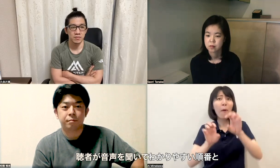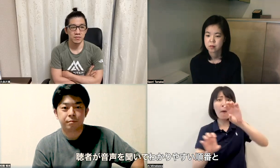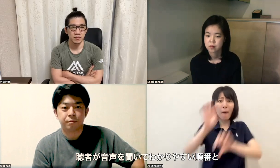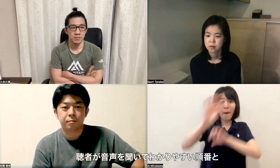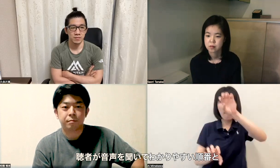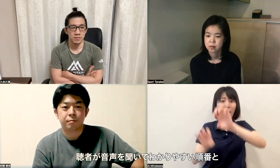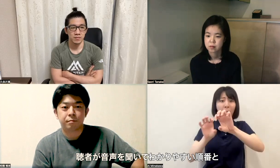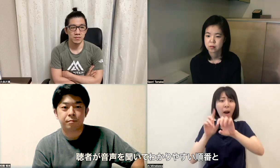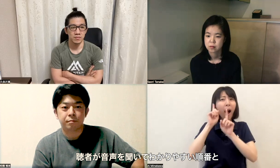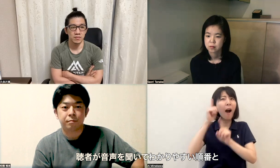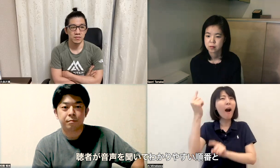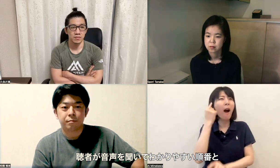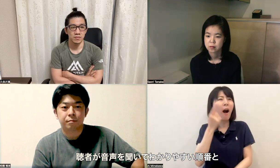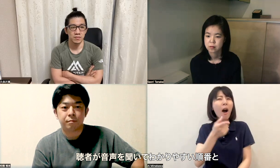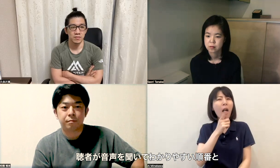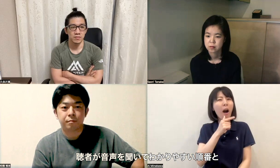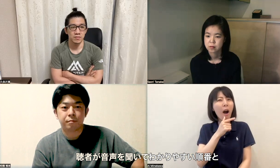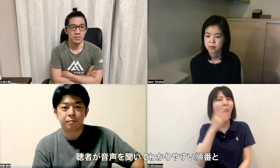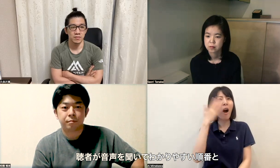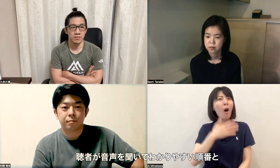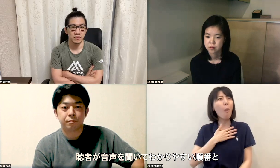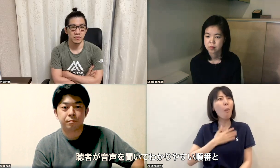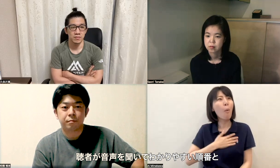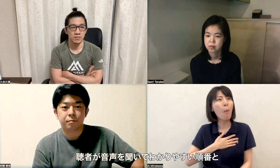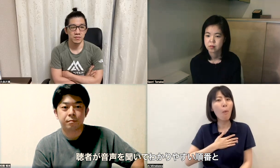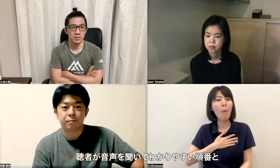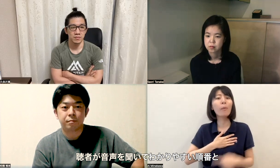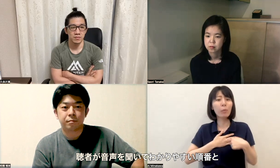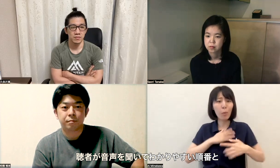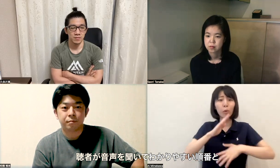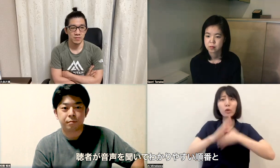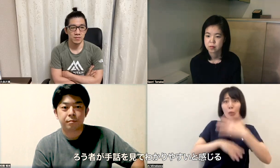the order for easy understanding in JSL might differ